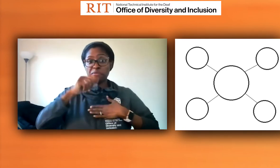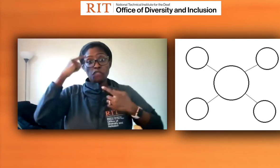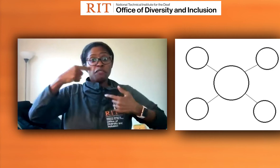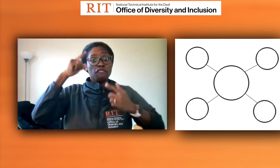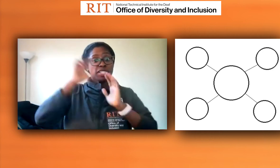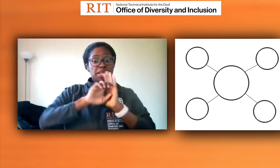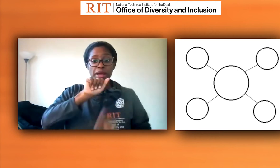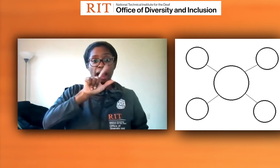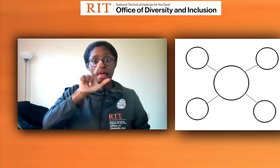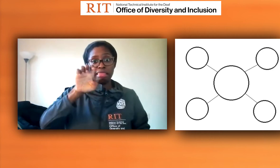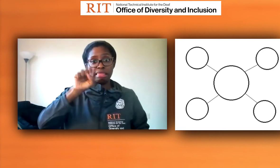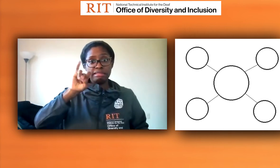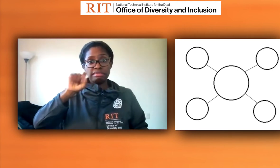For example, I would write Alicia.